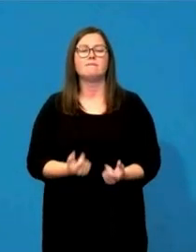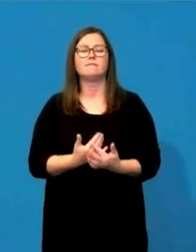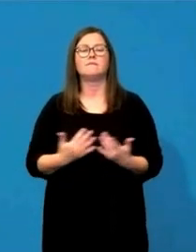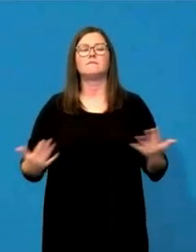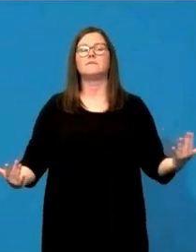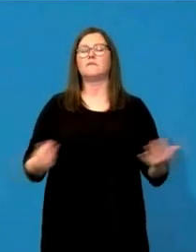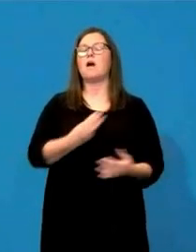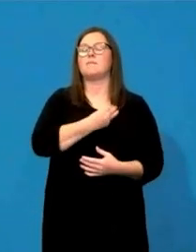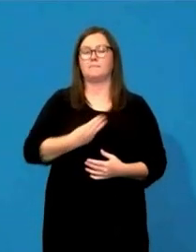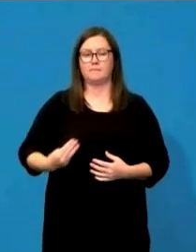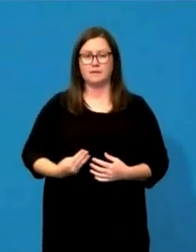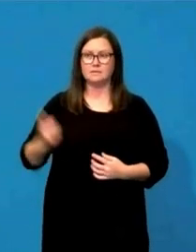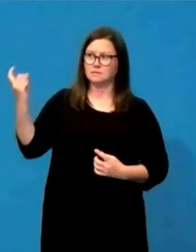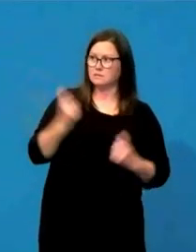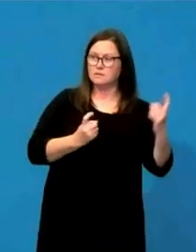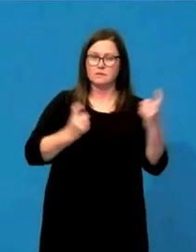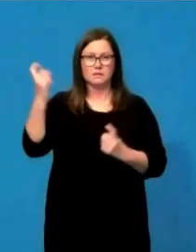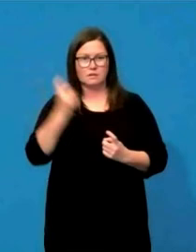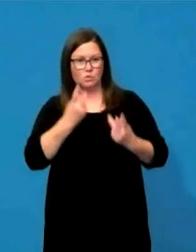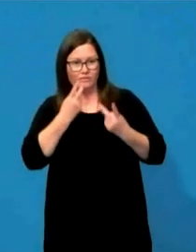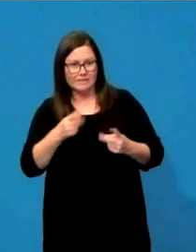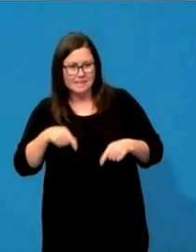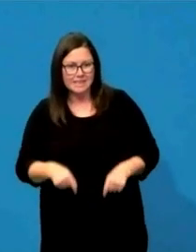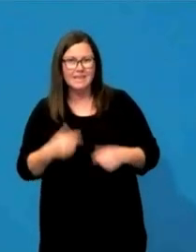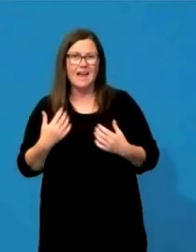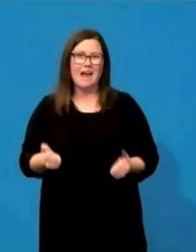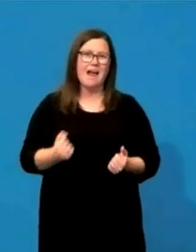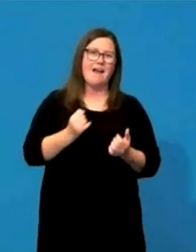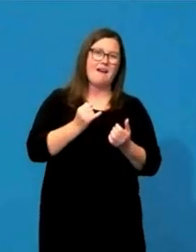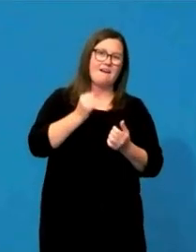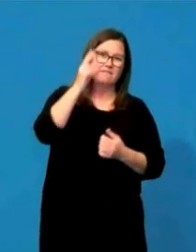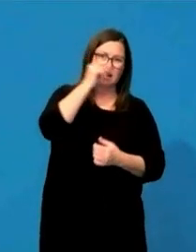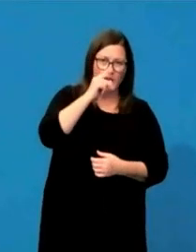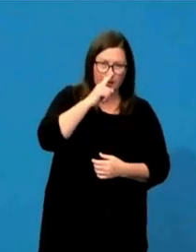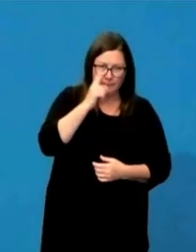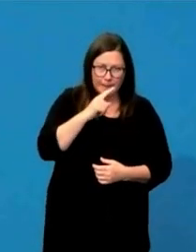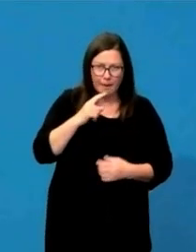and Commissioners. So, the Mental Health Commissioner, the State Child and Young People Commissioner, Minister Simone McGurk.